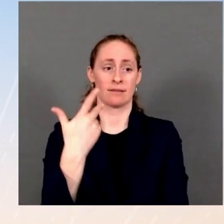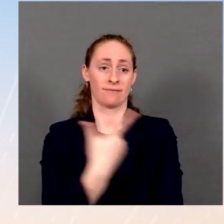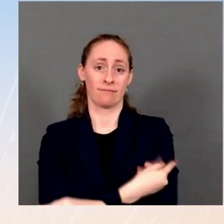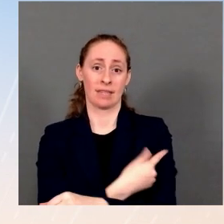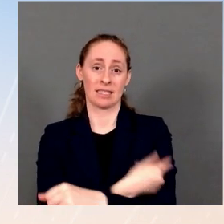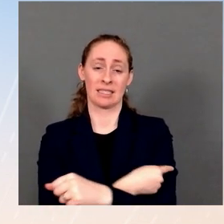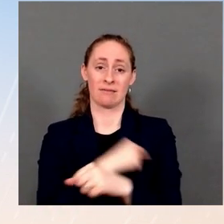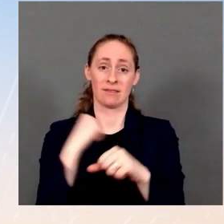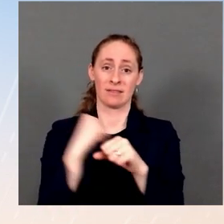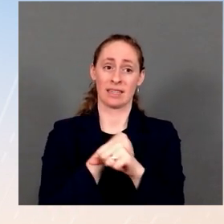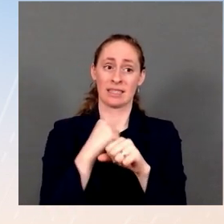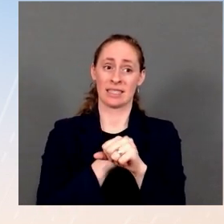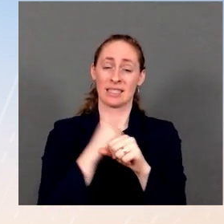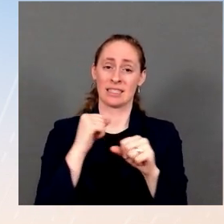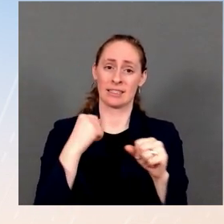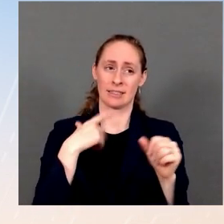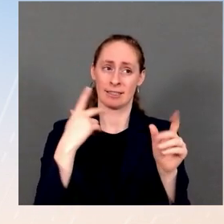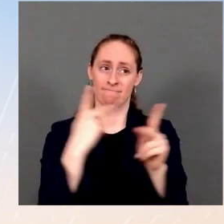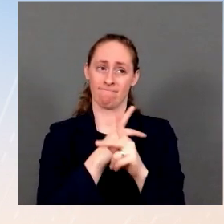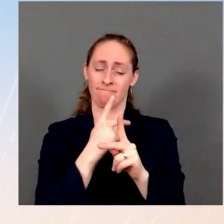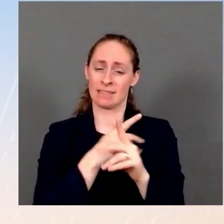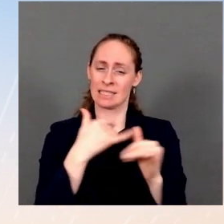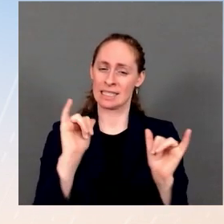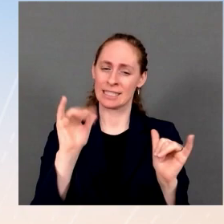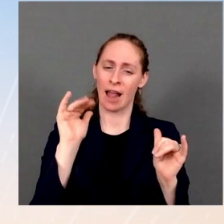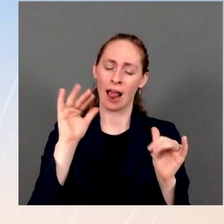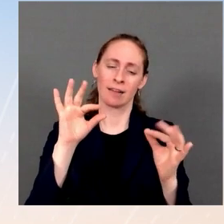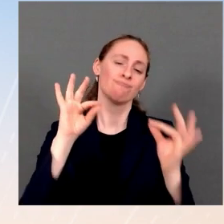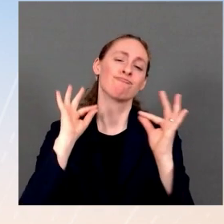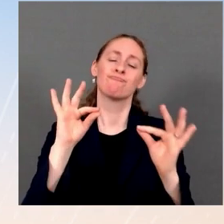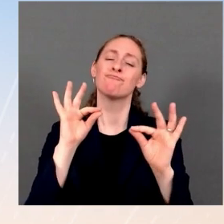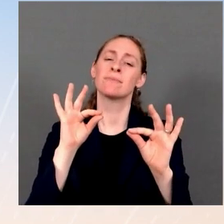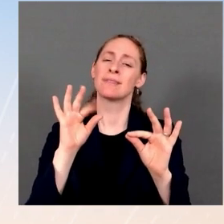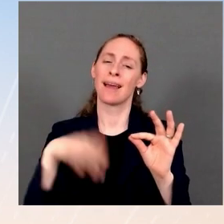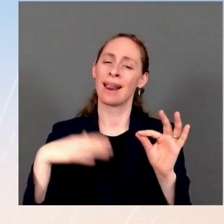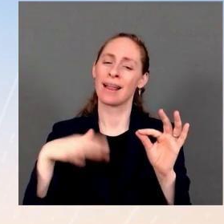Obviously, you know, the President is 79 years old;